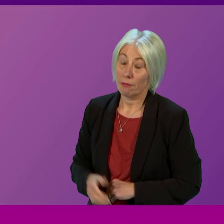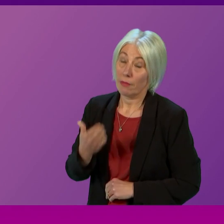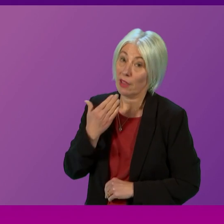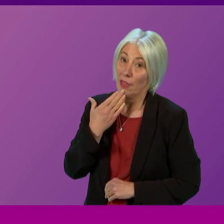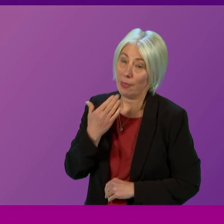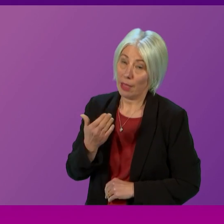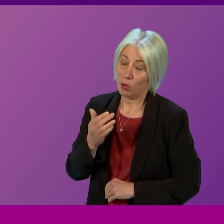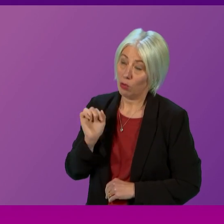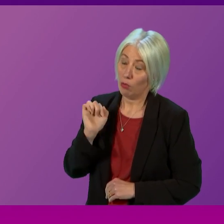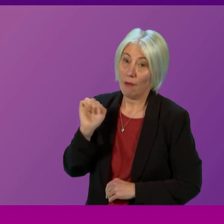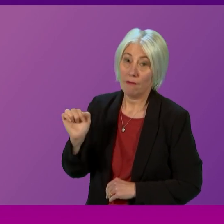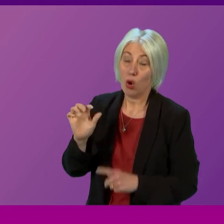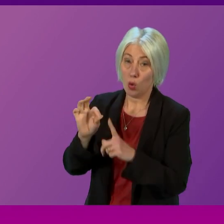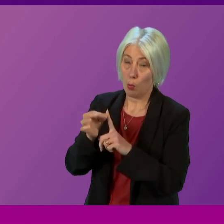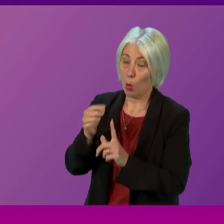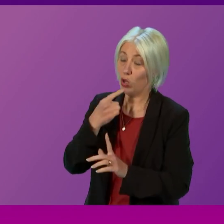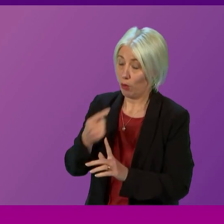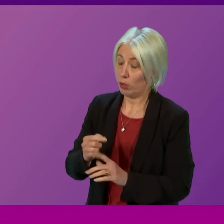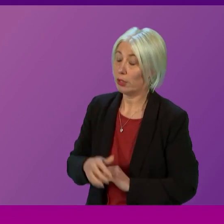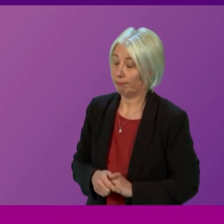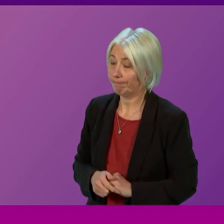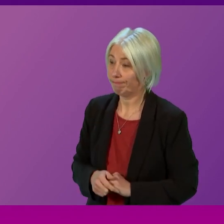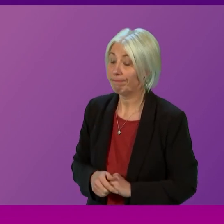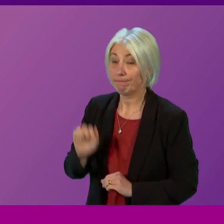Mr Fraser for his point of order. He is quite right: